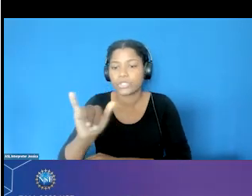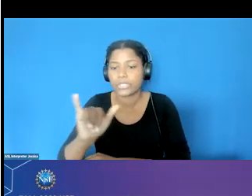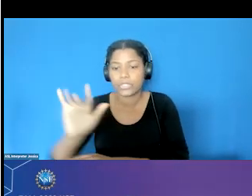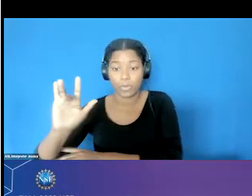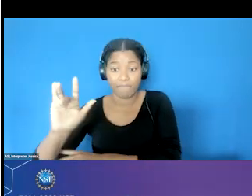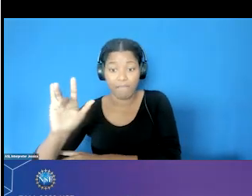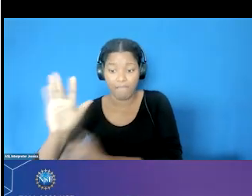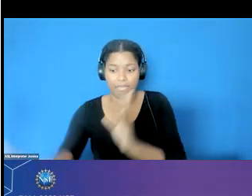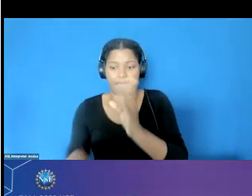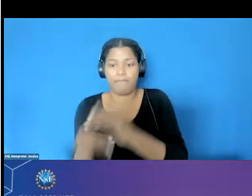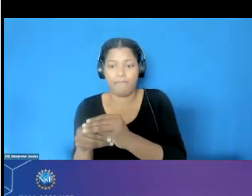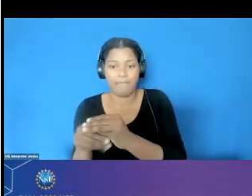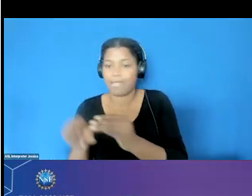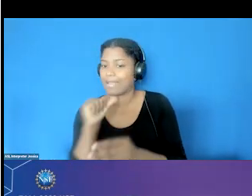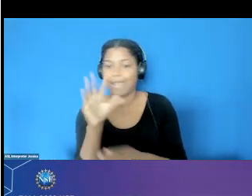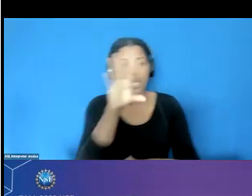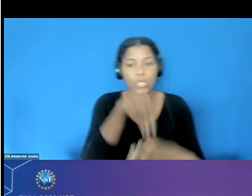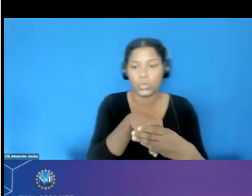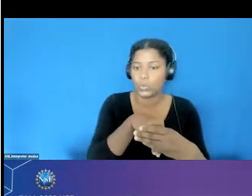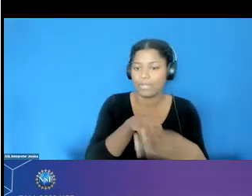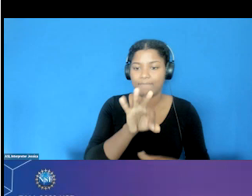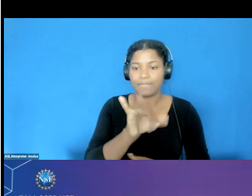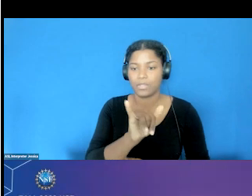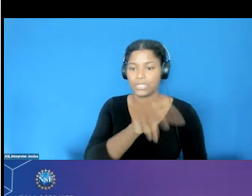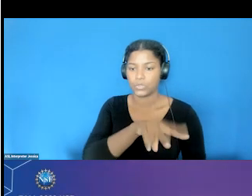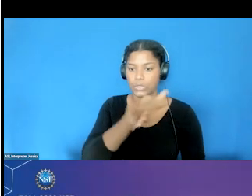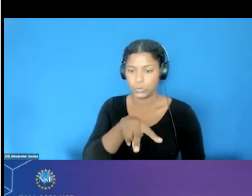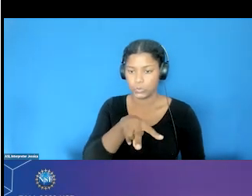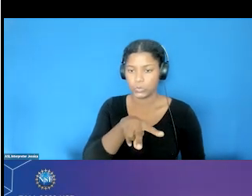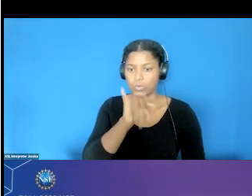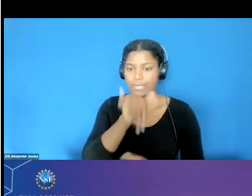that would not be included in the fiscal year '22 funds canceling.